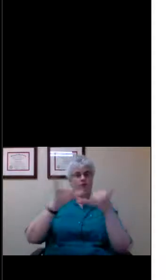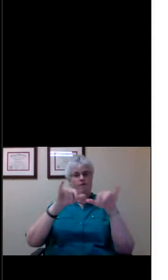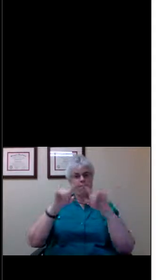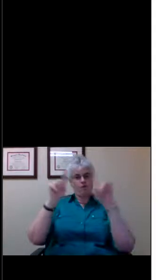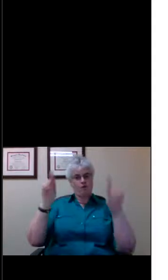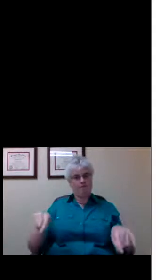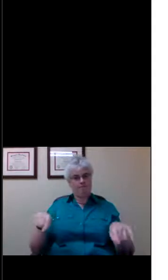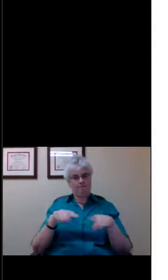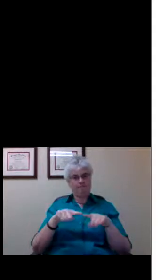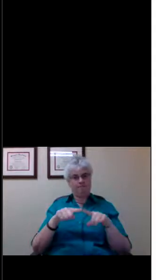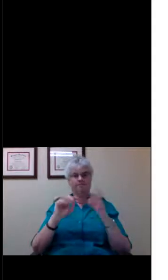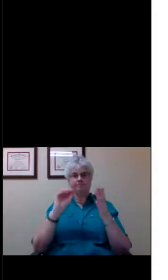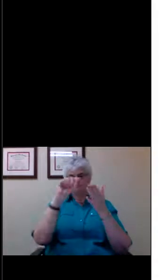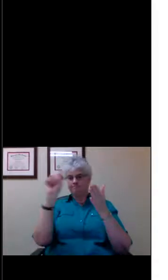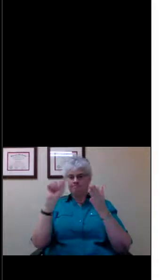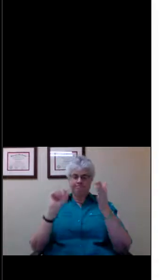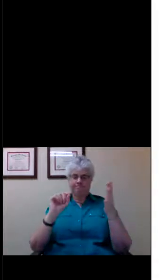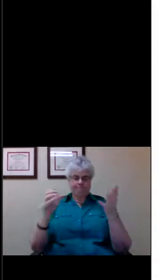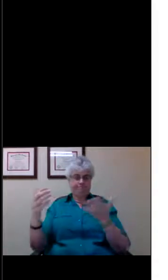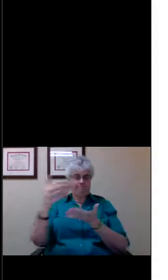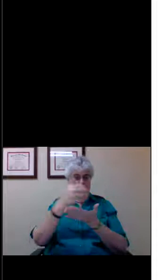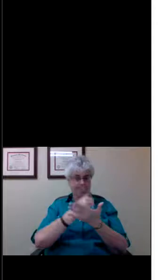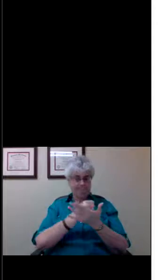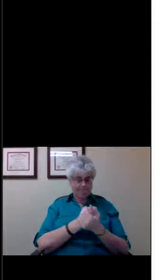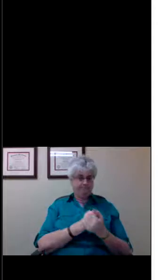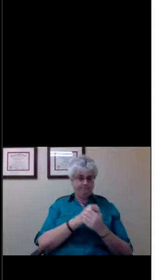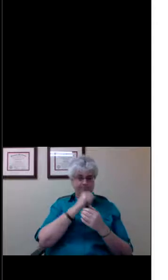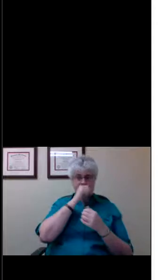used that same format- we use that same form for all levels. So we were able